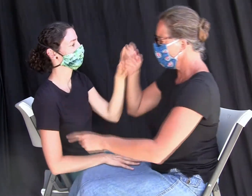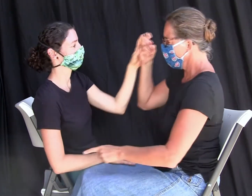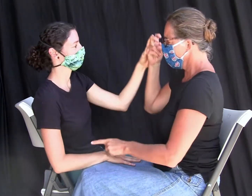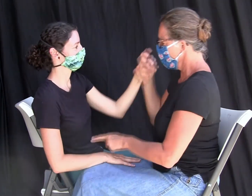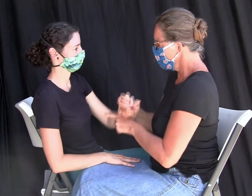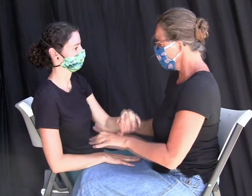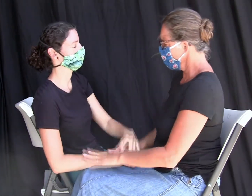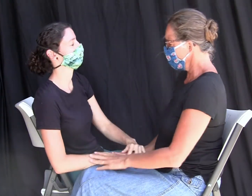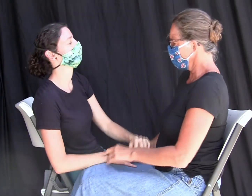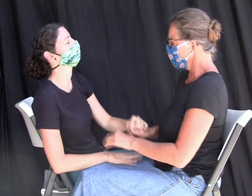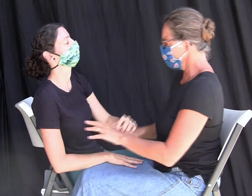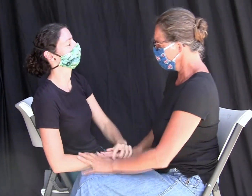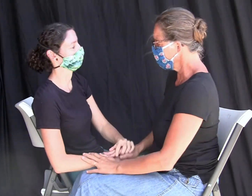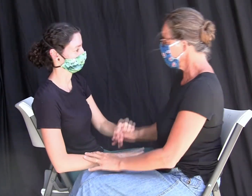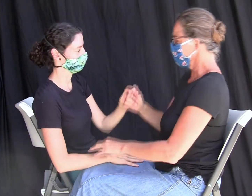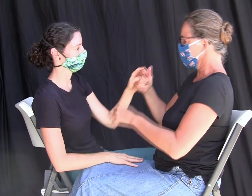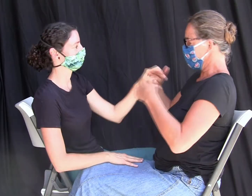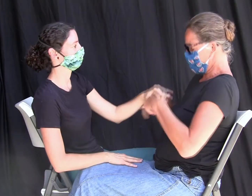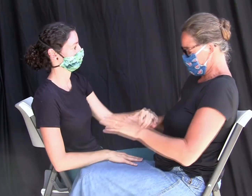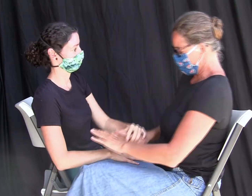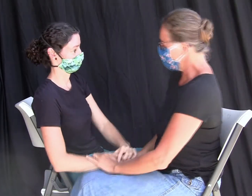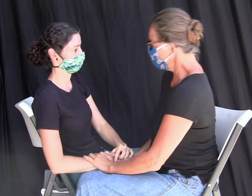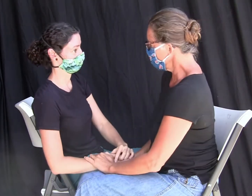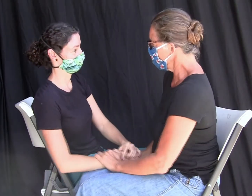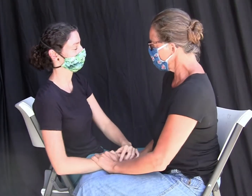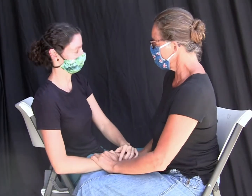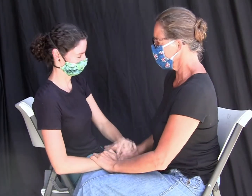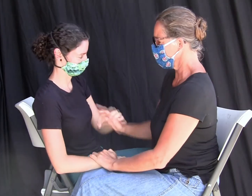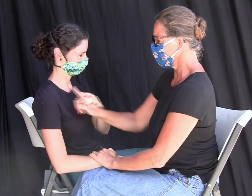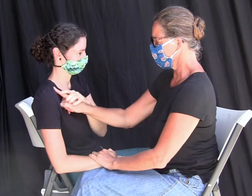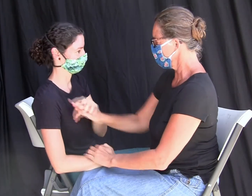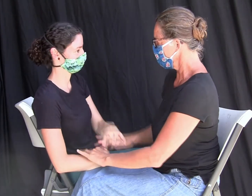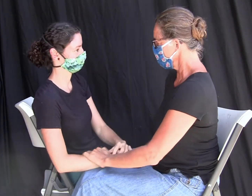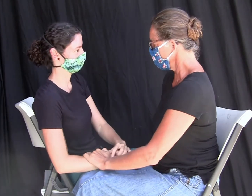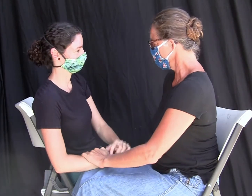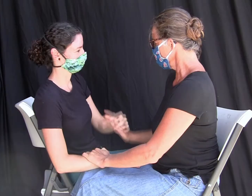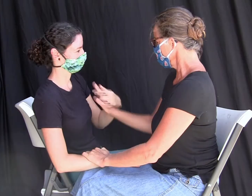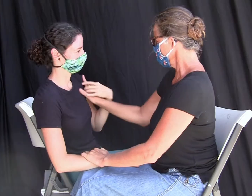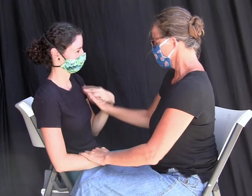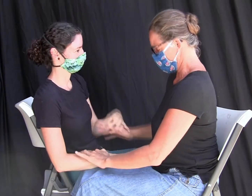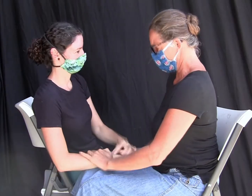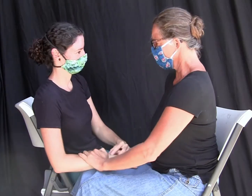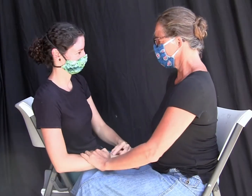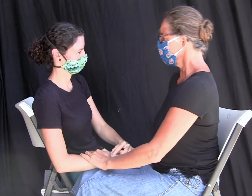When others join DeafBlind children in what we call contact space, shared space on the body to make language,